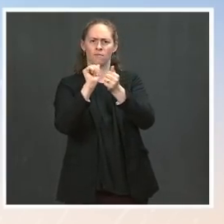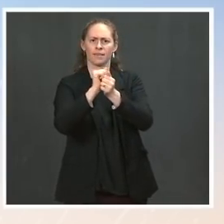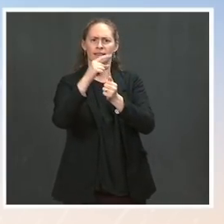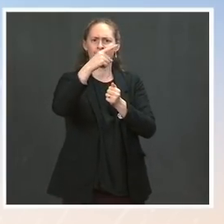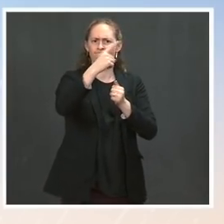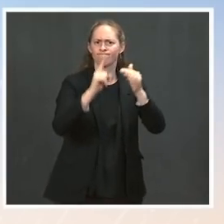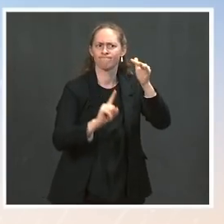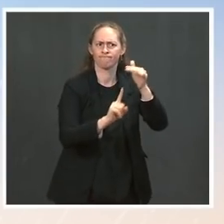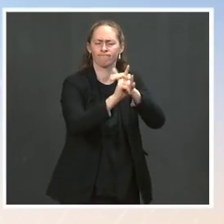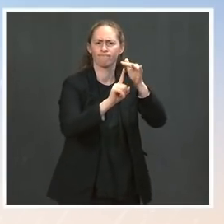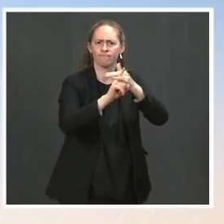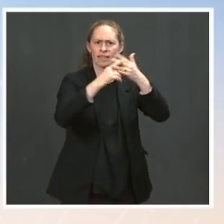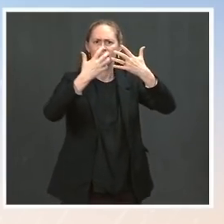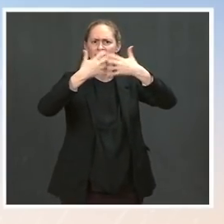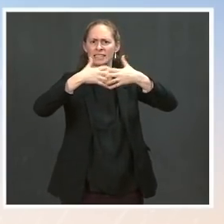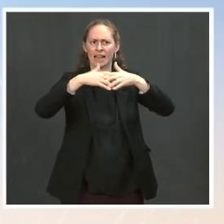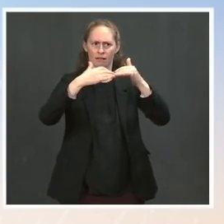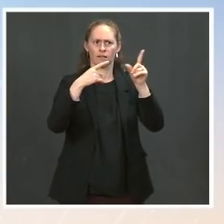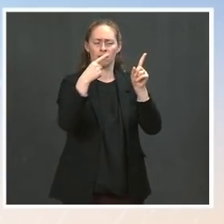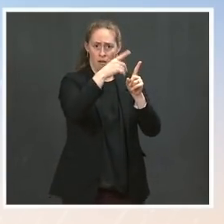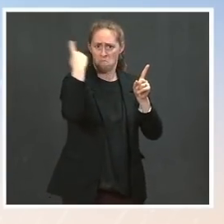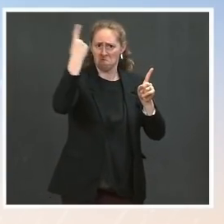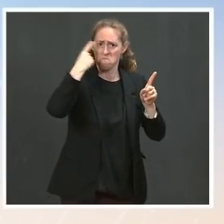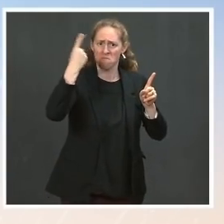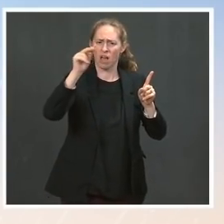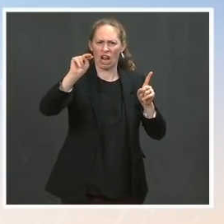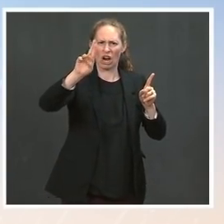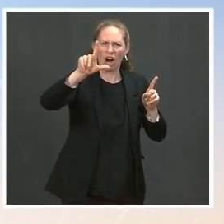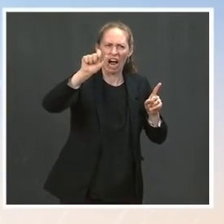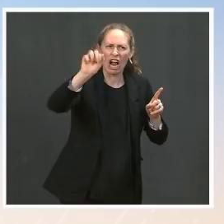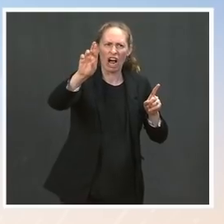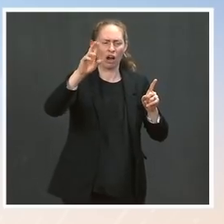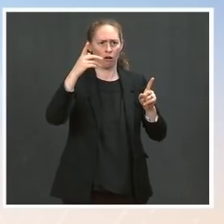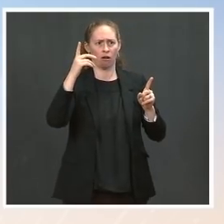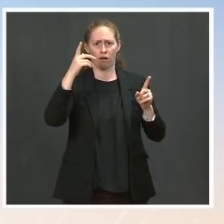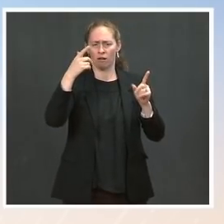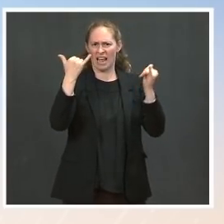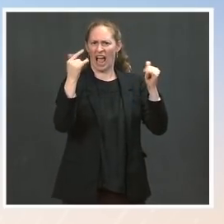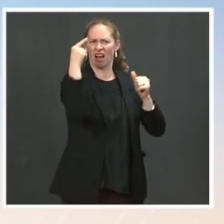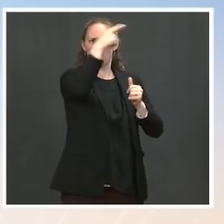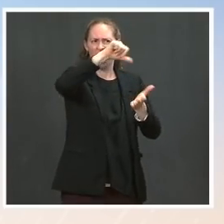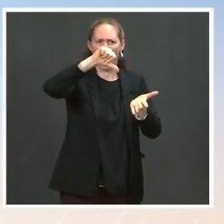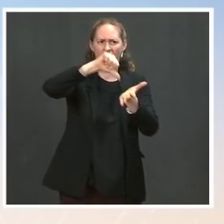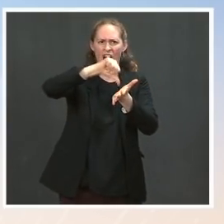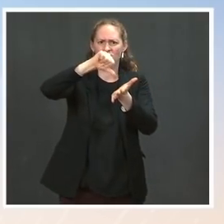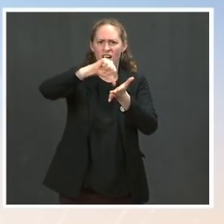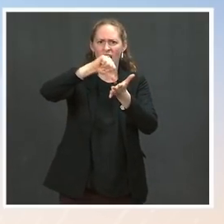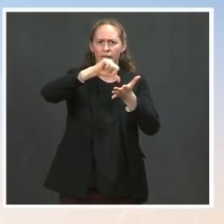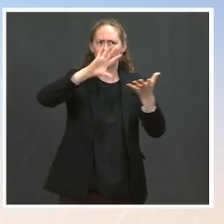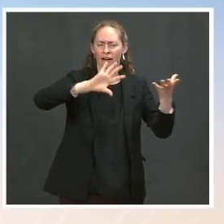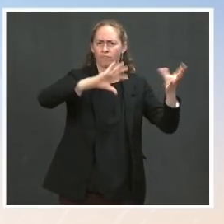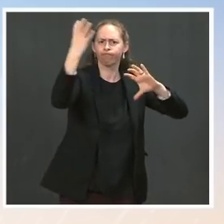that this will derail ongoing talks to reestablish the Iran nuclear deal? And has there been any effort by the administration